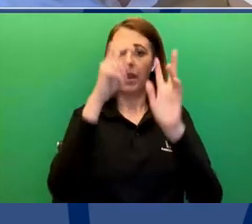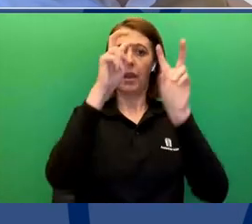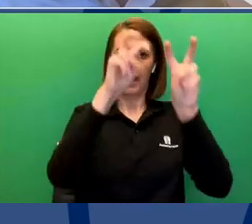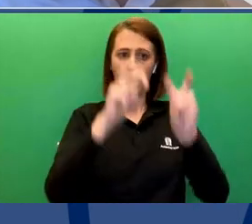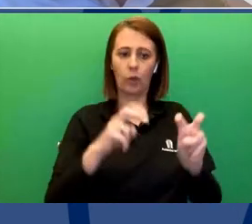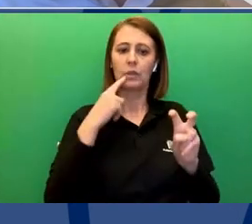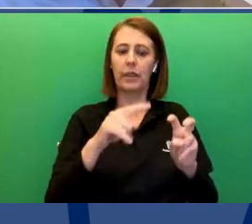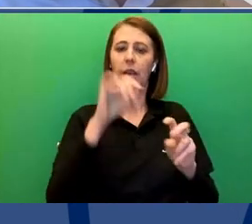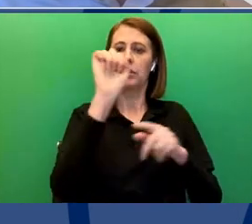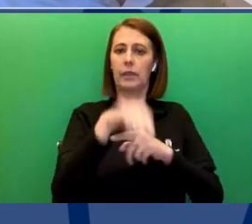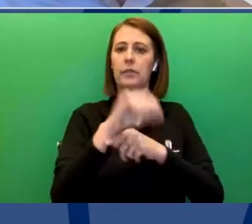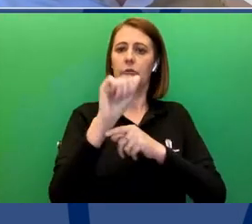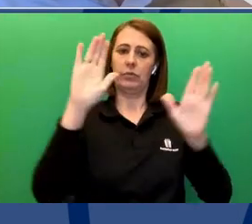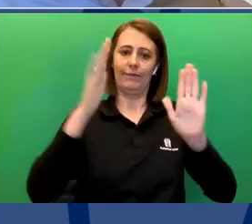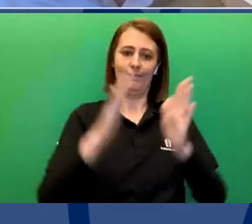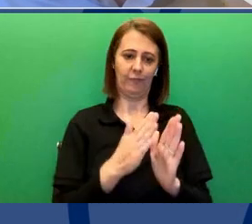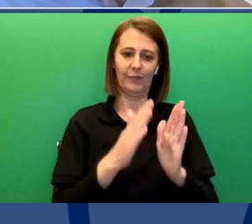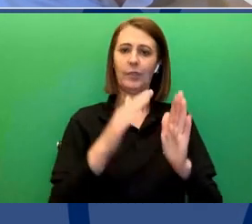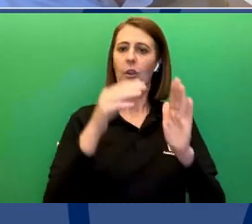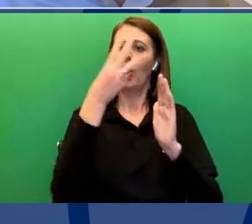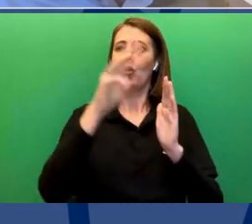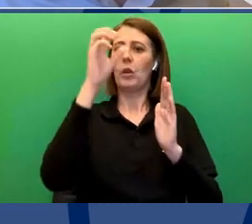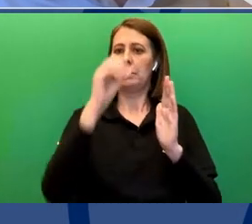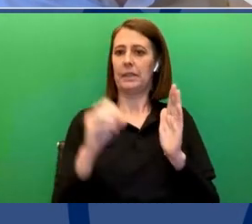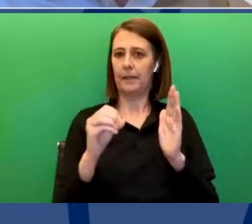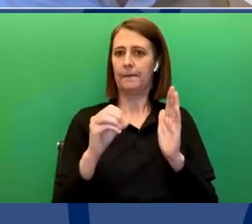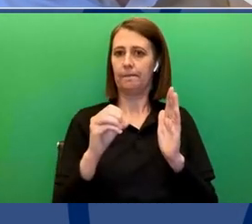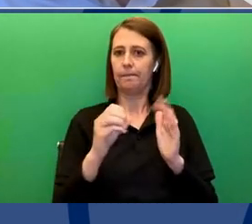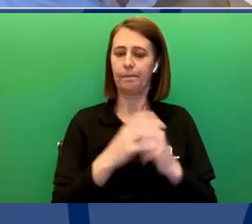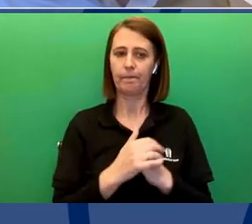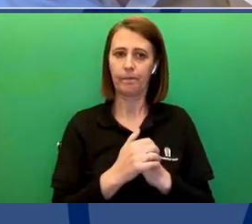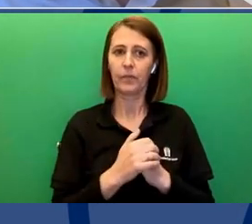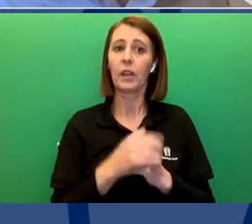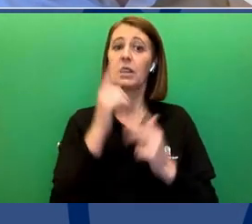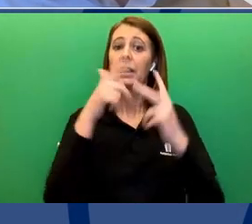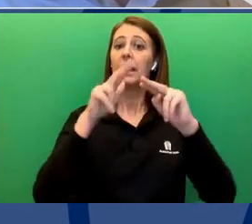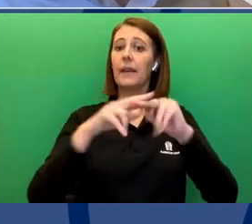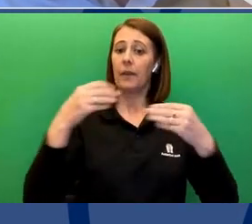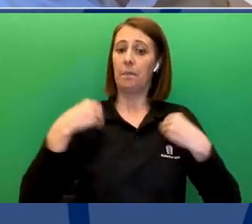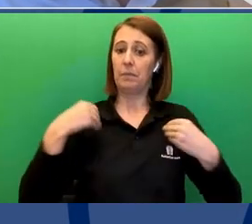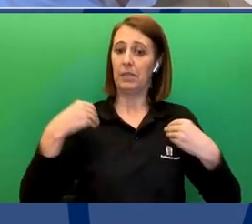And it's worth noting that regardless of whether the business is on the highly impacted list